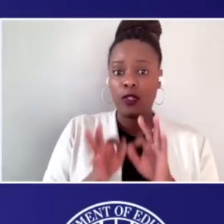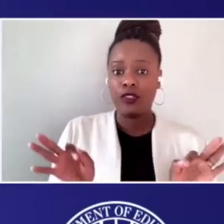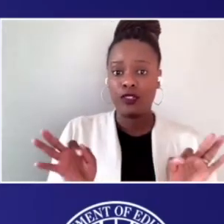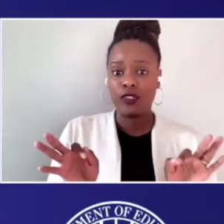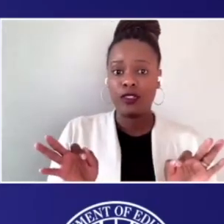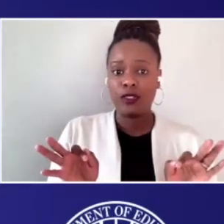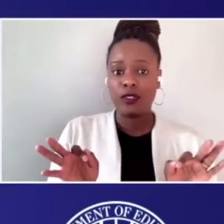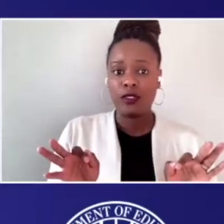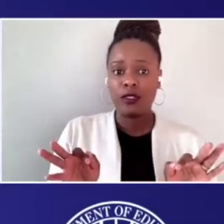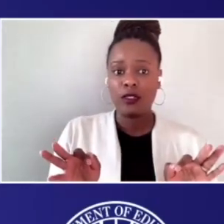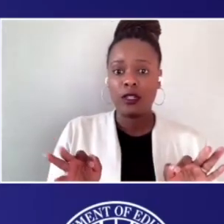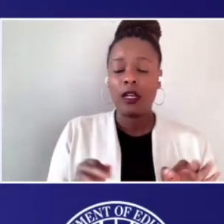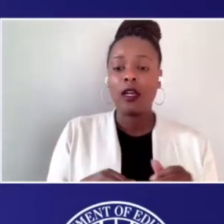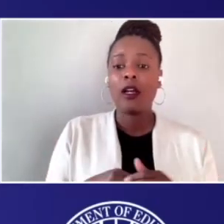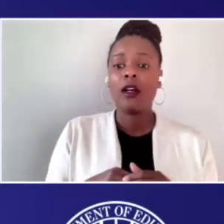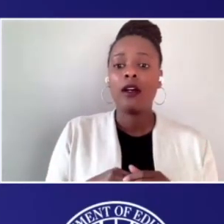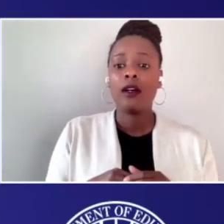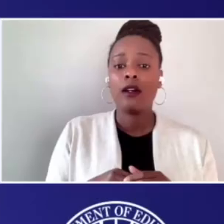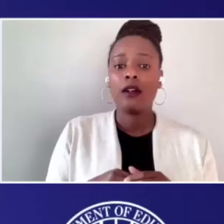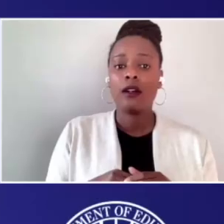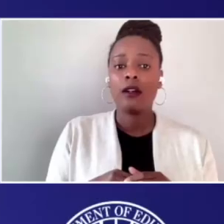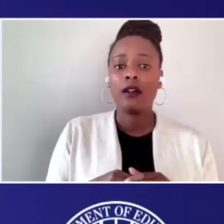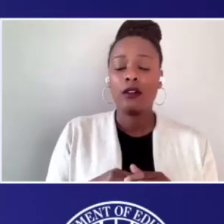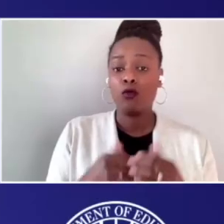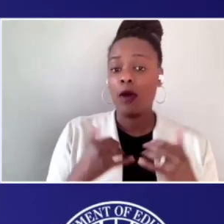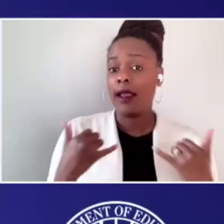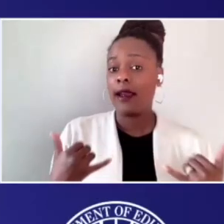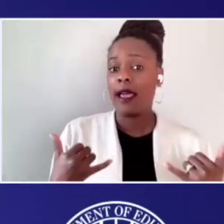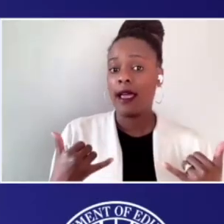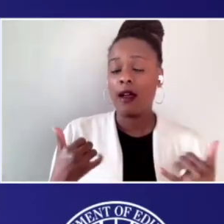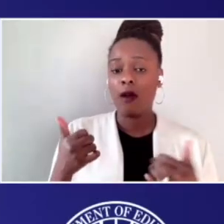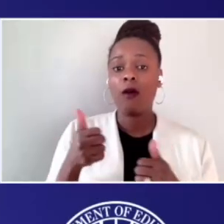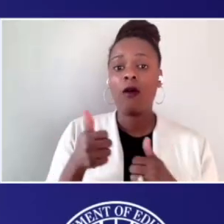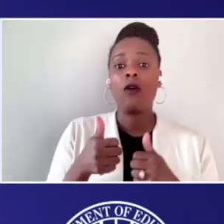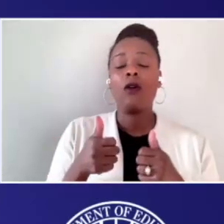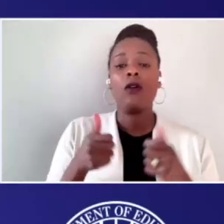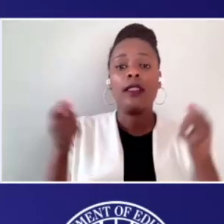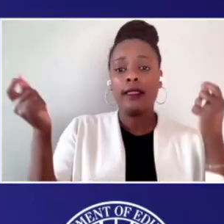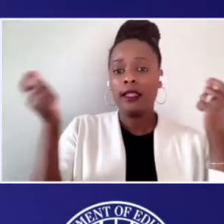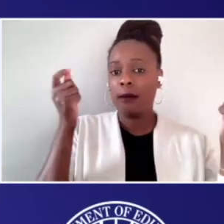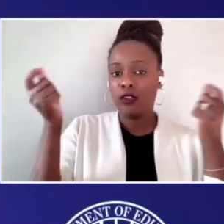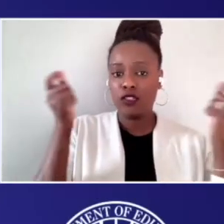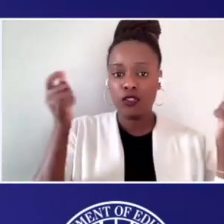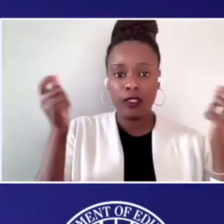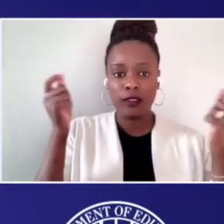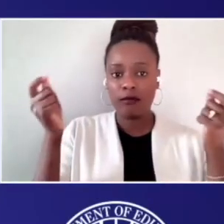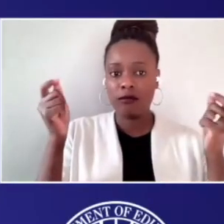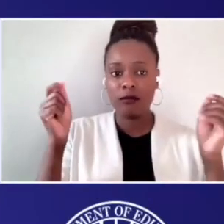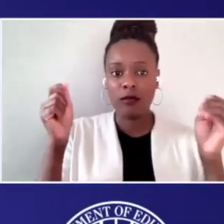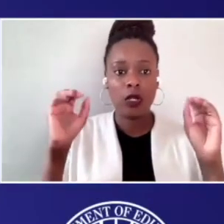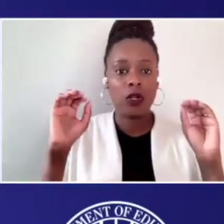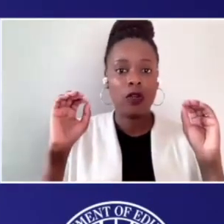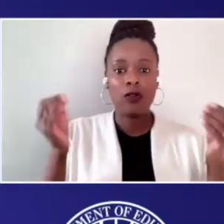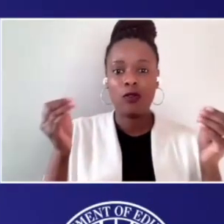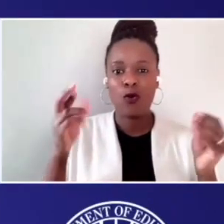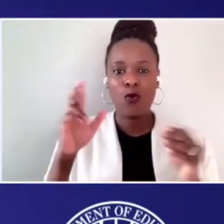As I said, at this point, the Administration does not have any rulemaking on this scheduled.